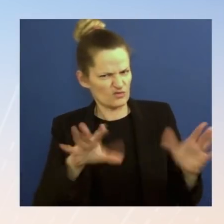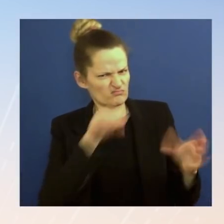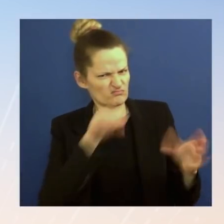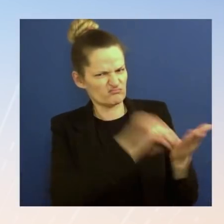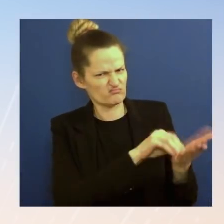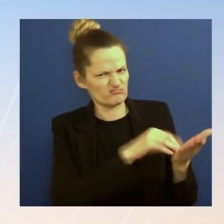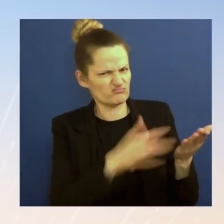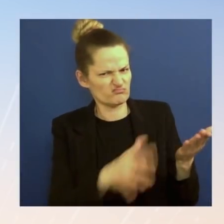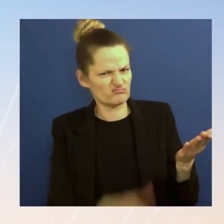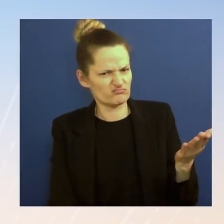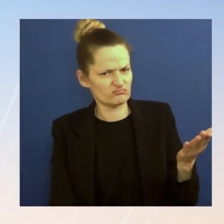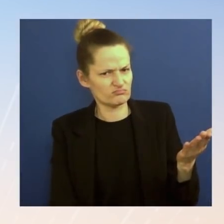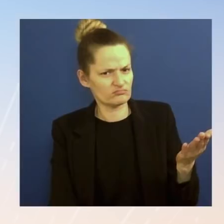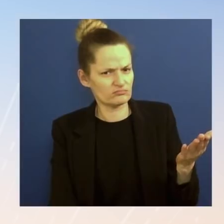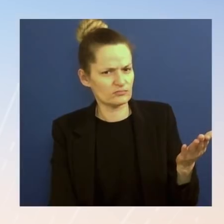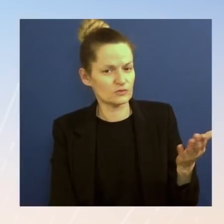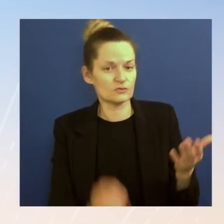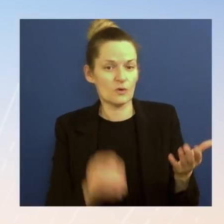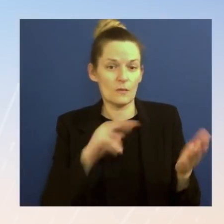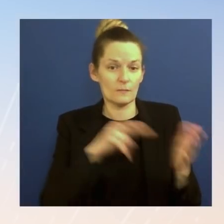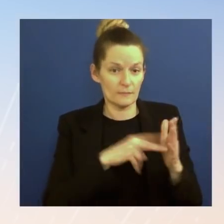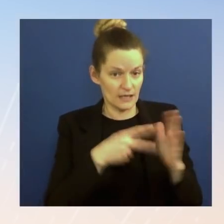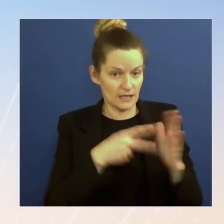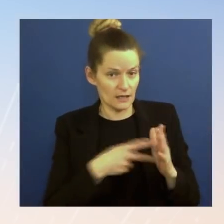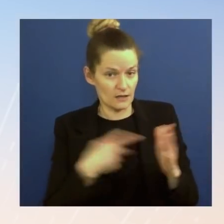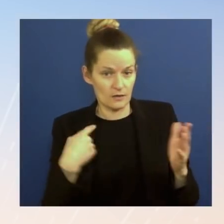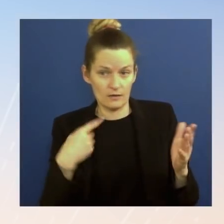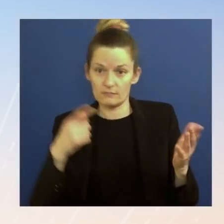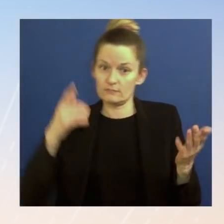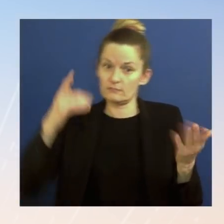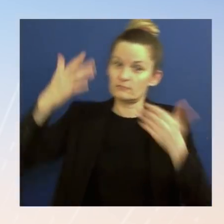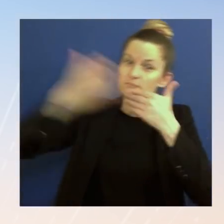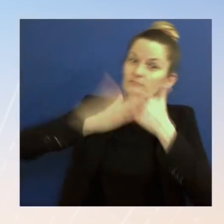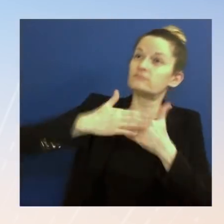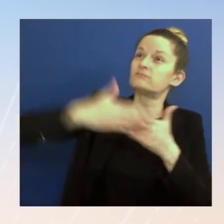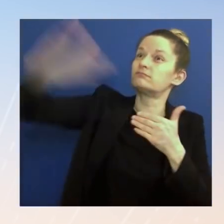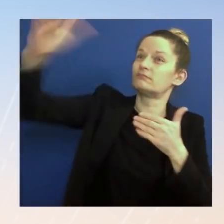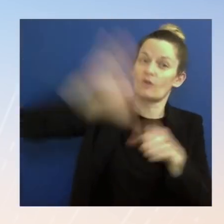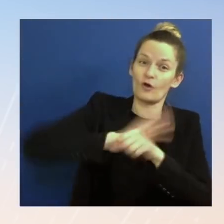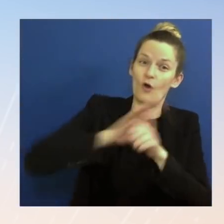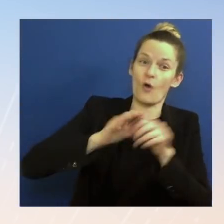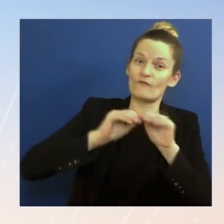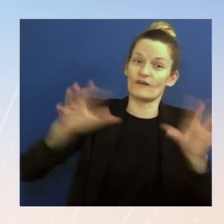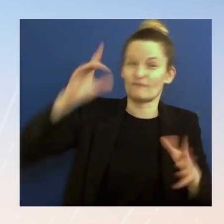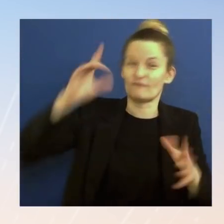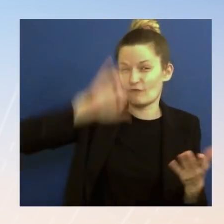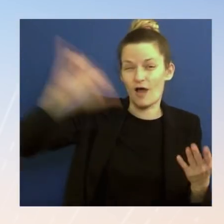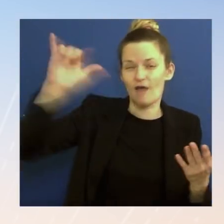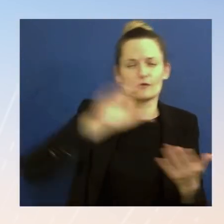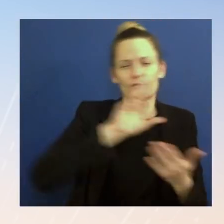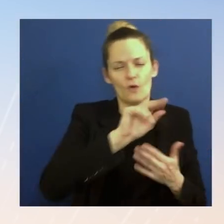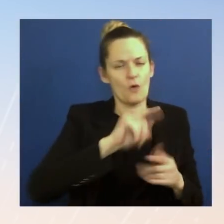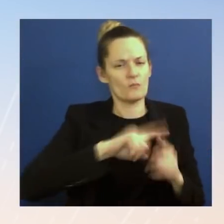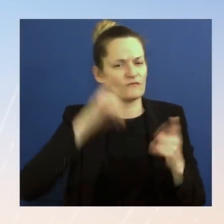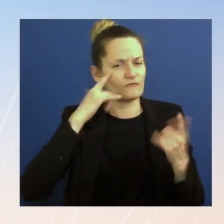That would just be the needs we have at this moment in time. So these conversations are still ongoing with leaders in Congress.